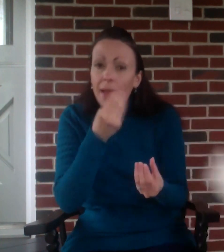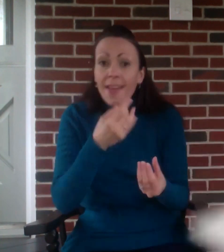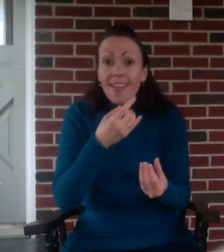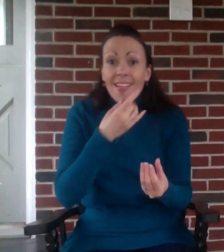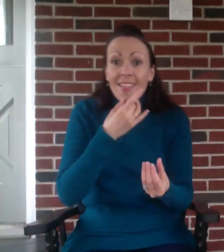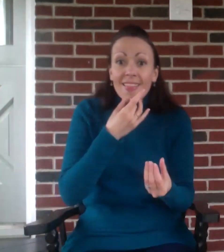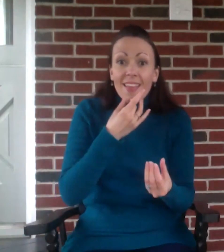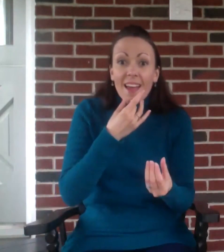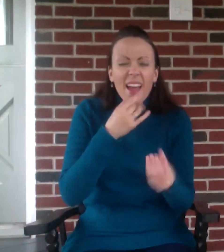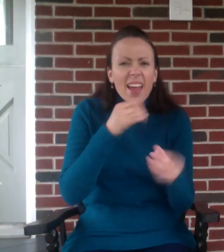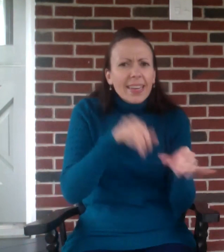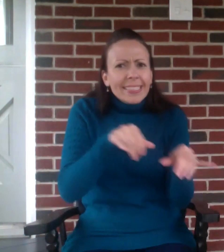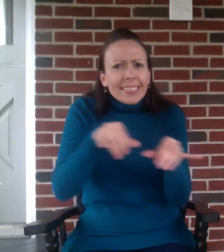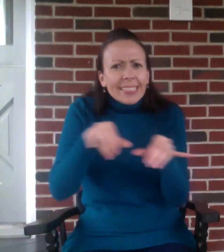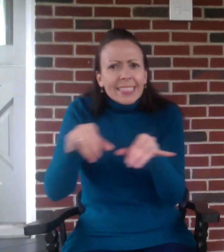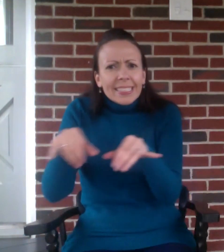The idea grew roots